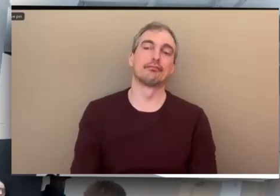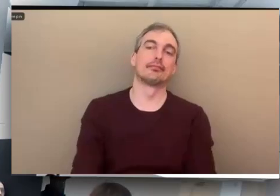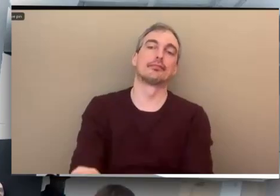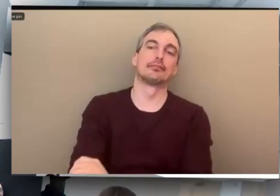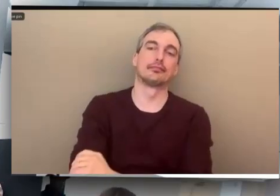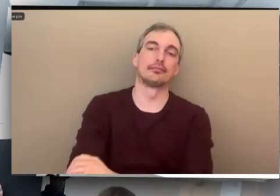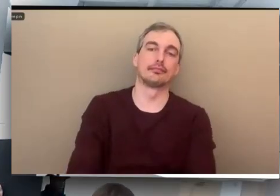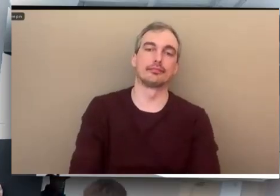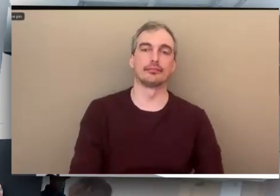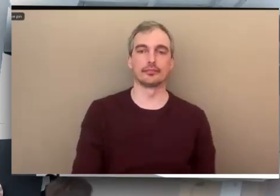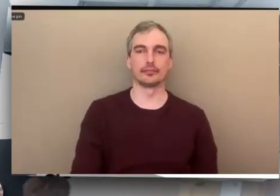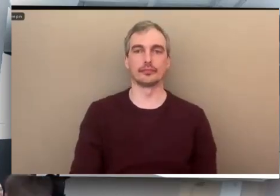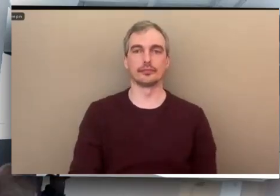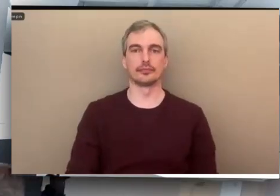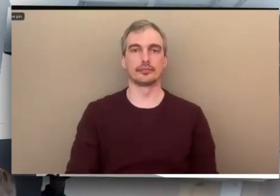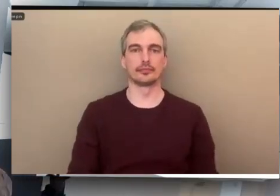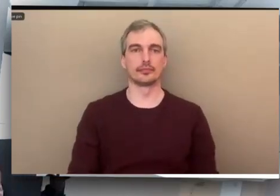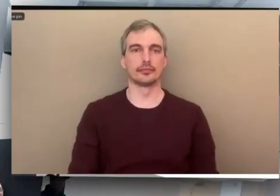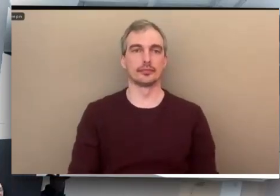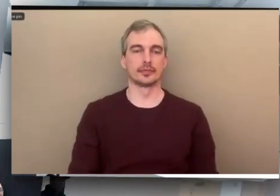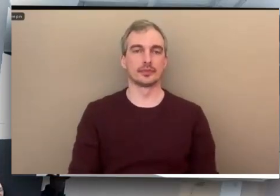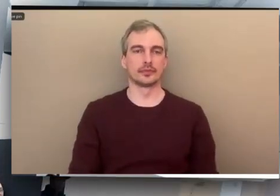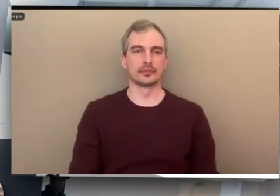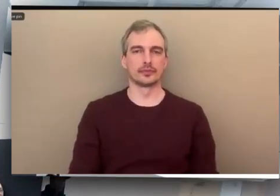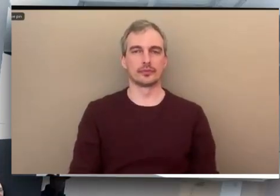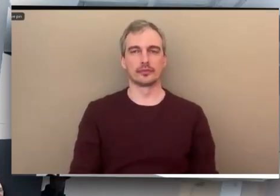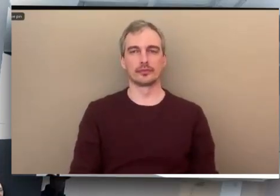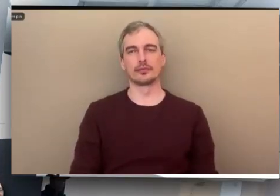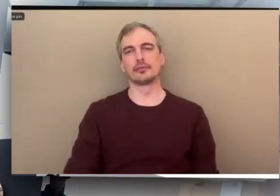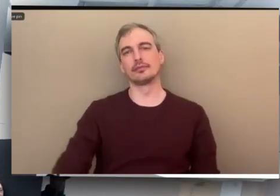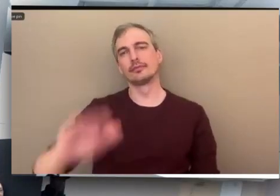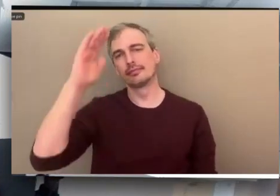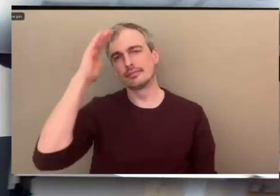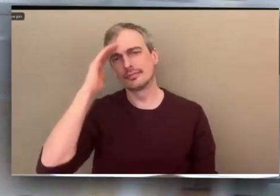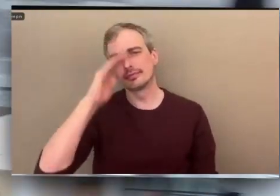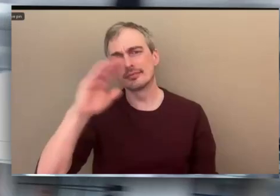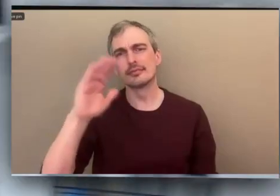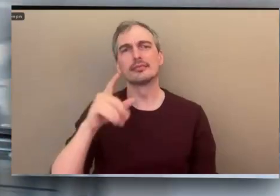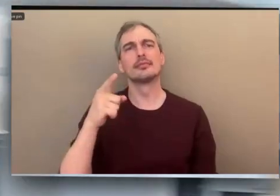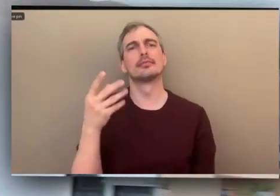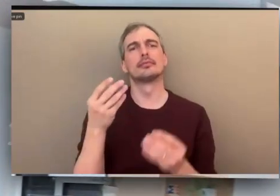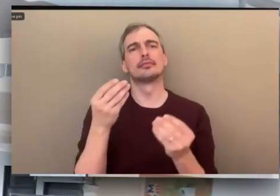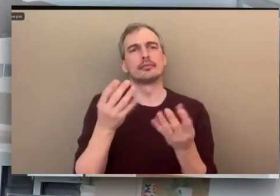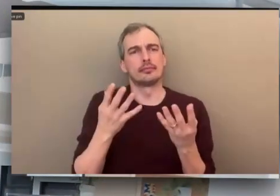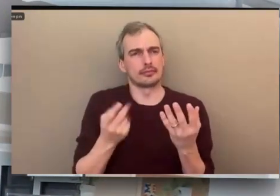Thanks, Ben. Hi. Could you tell us perhaps a little more about the process and perhaps politics